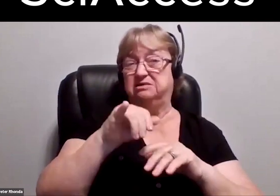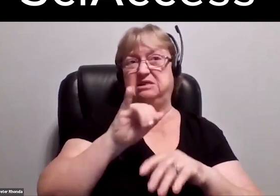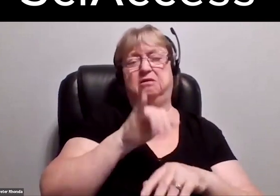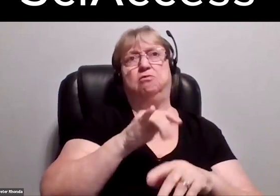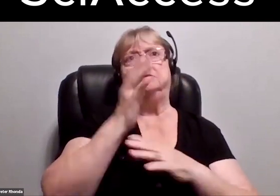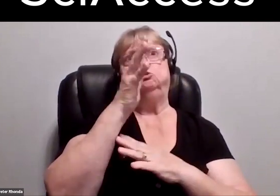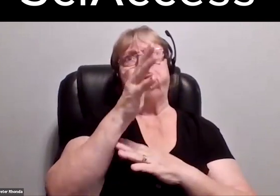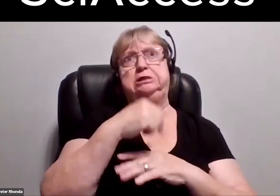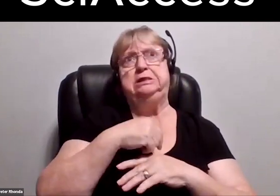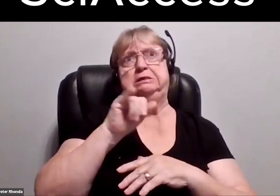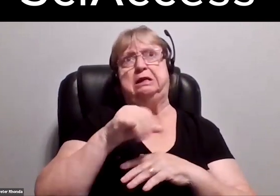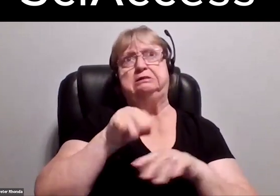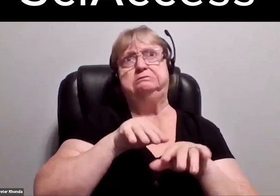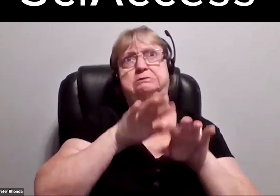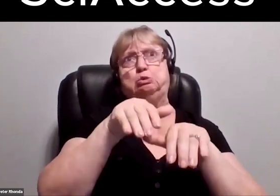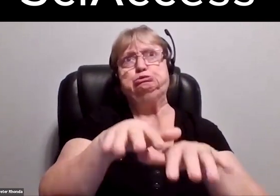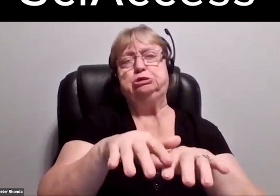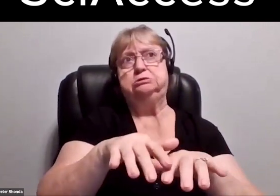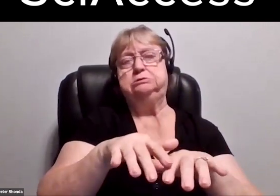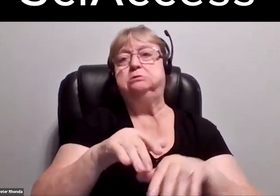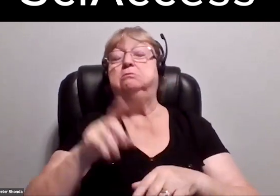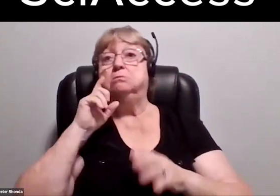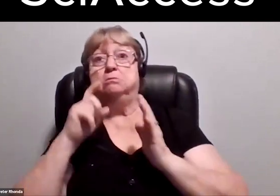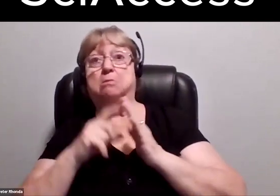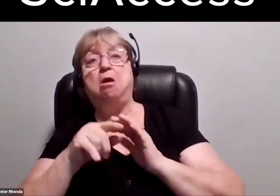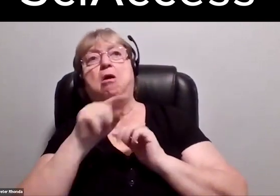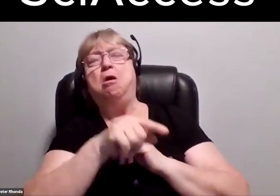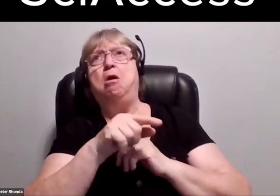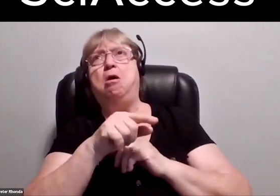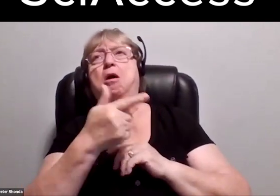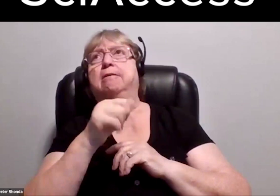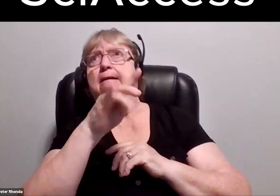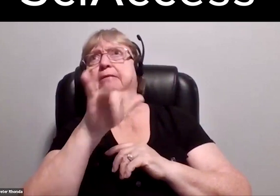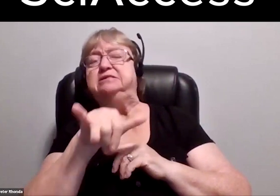but recognizing it as a galaxy in the post-intervention interviews.